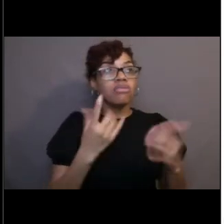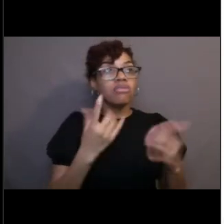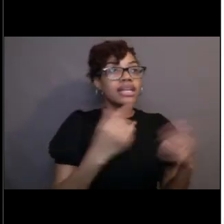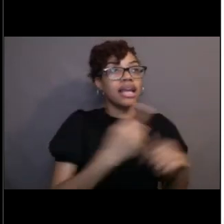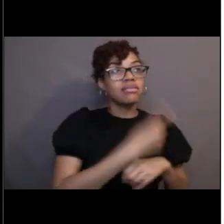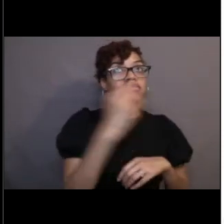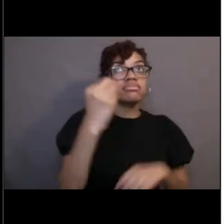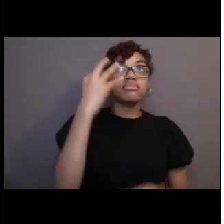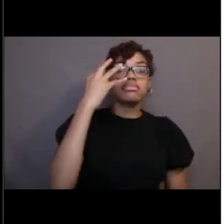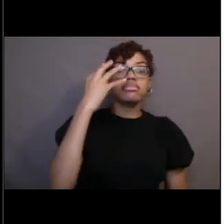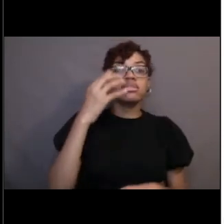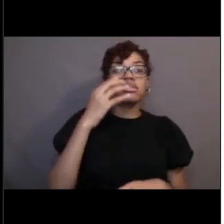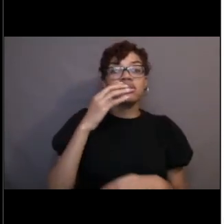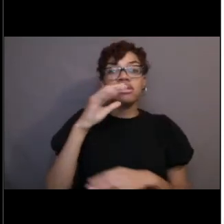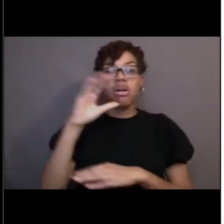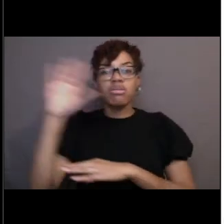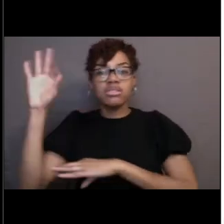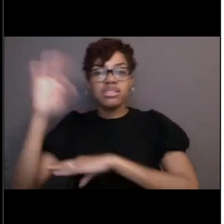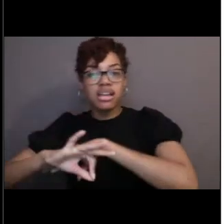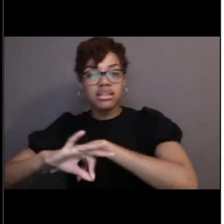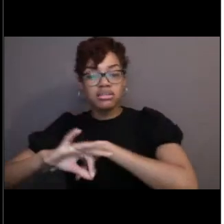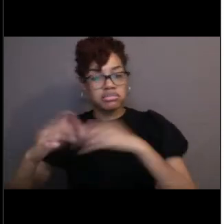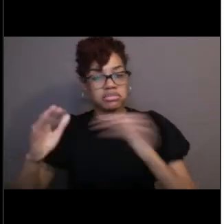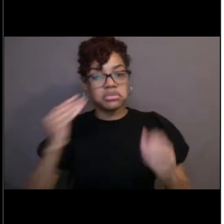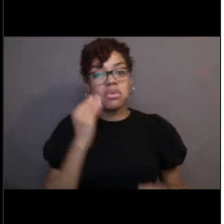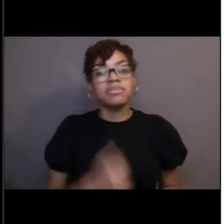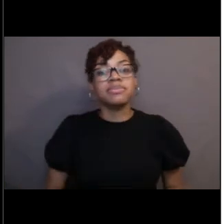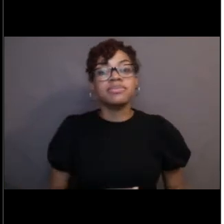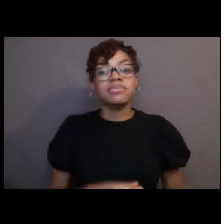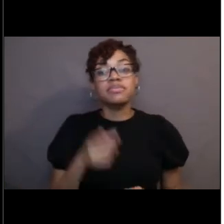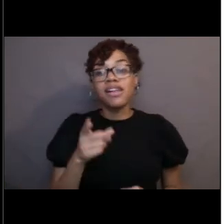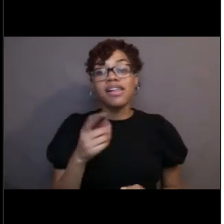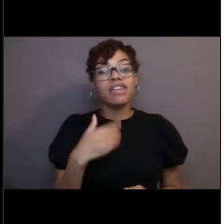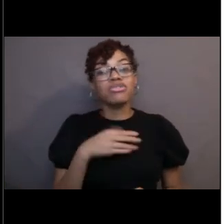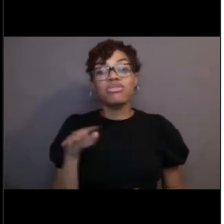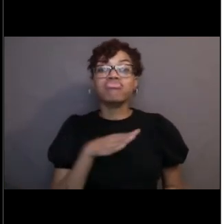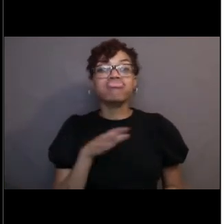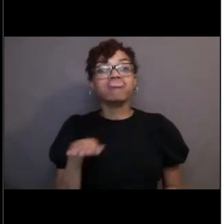Again, they'll just swim through the area, consuming jellyfish as they go.